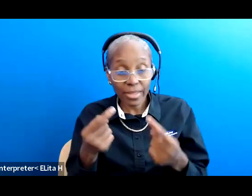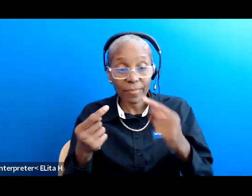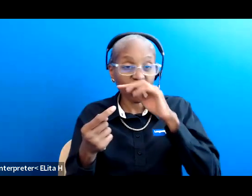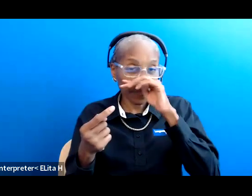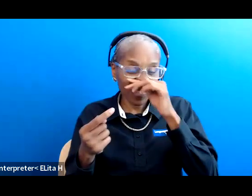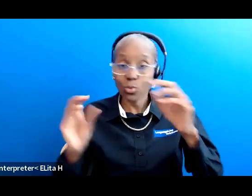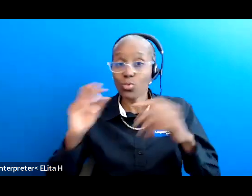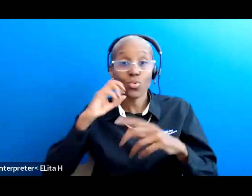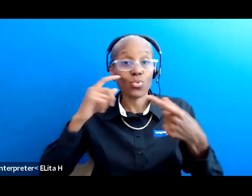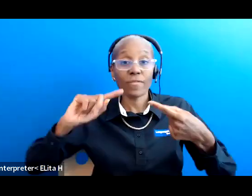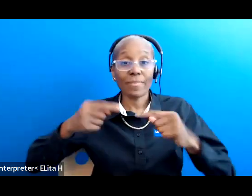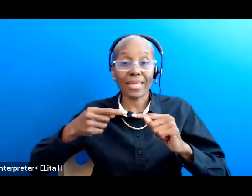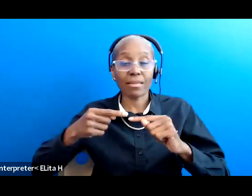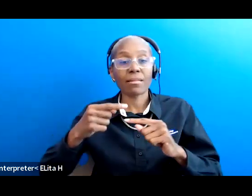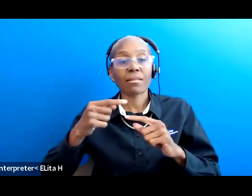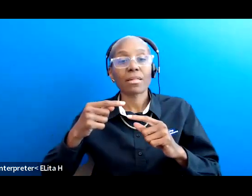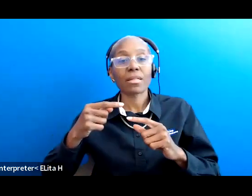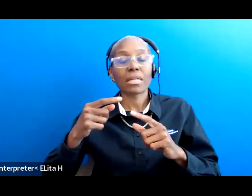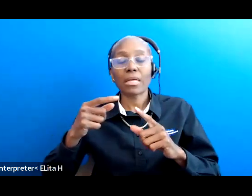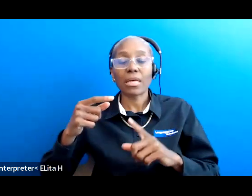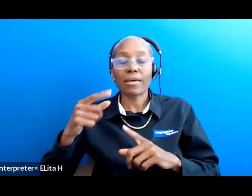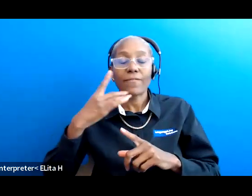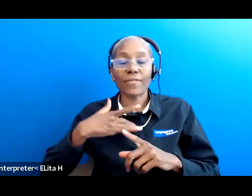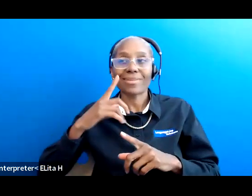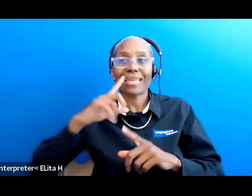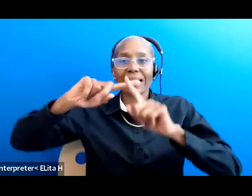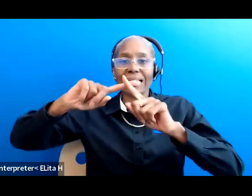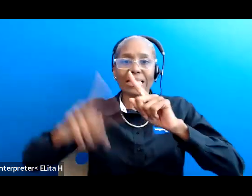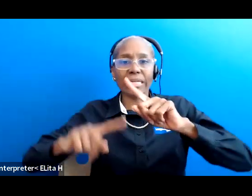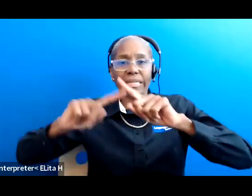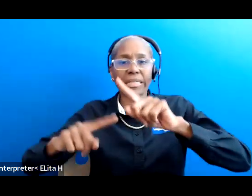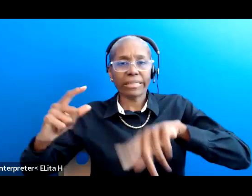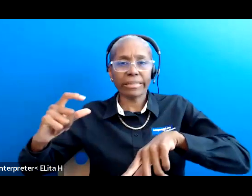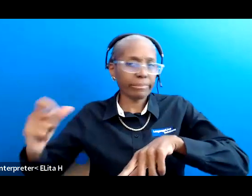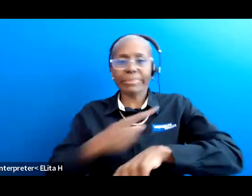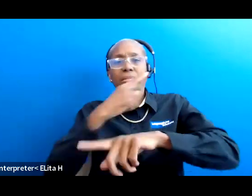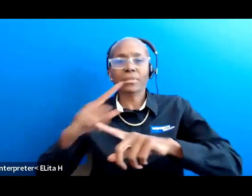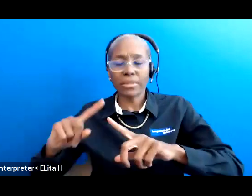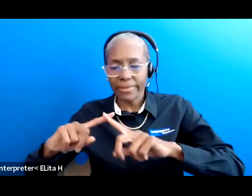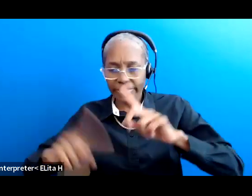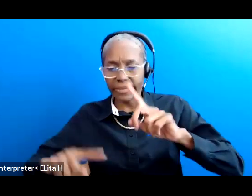pain, it's like lightning bolts going through, this is tingling, this burning, this itching.